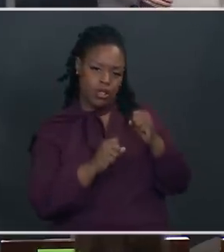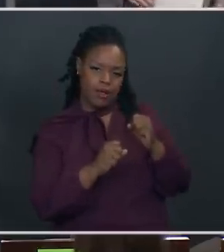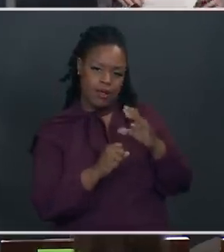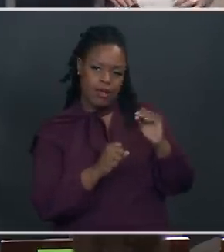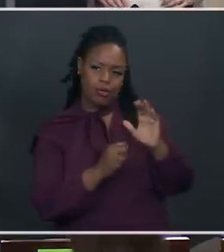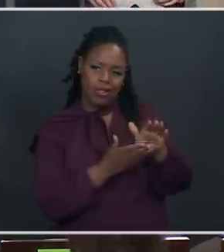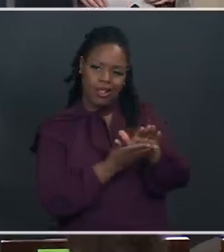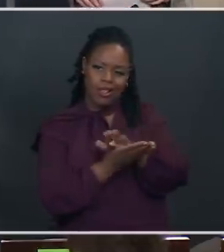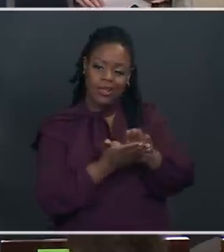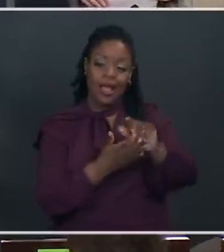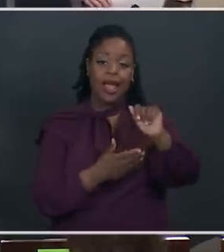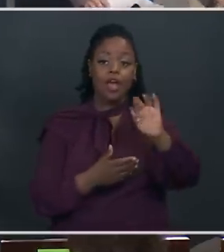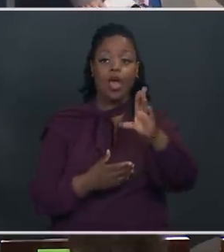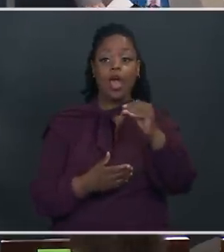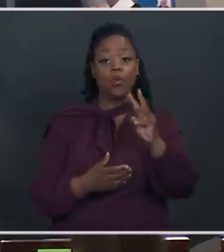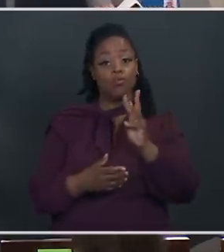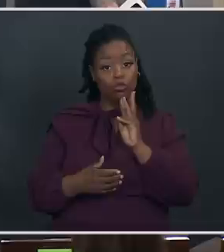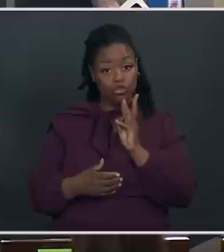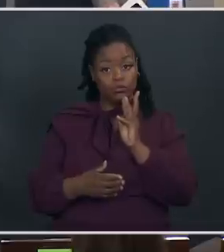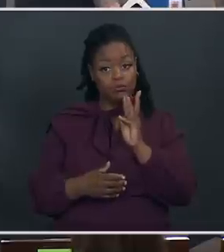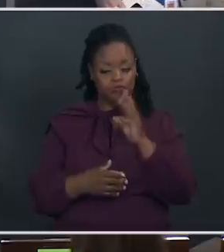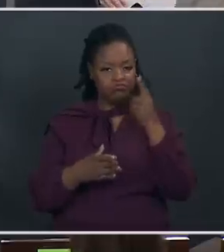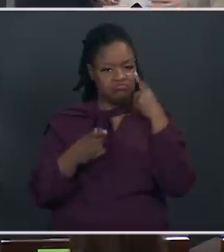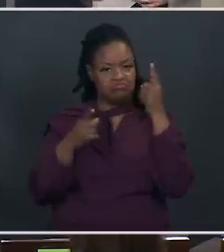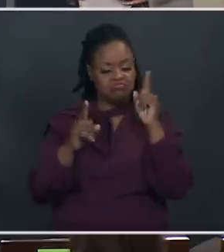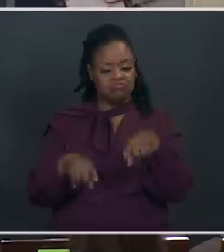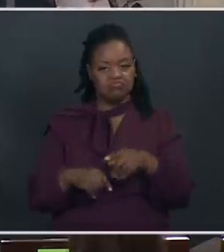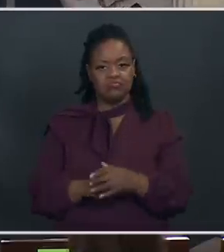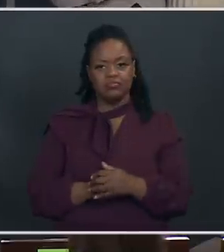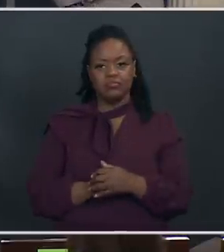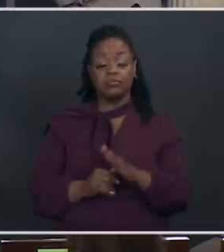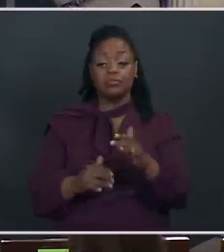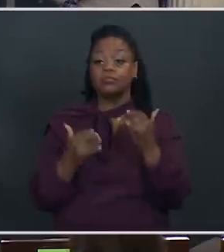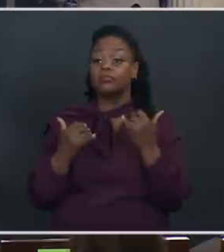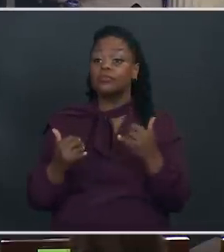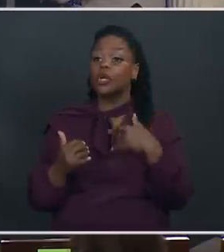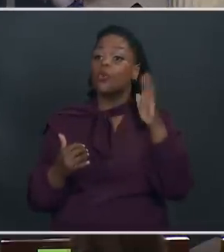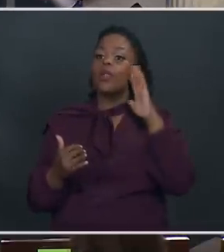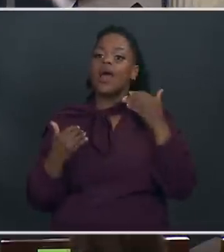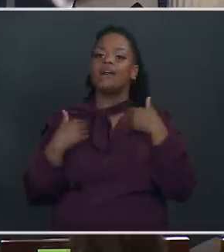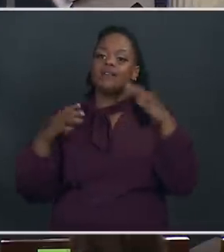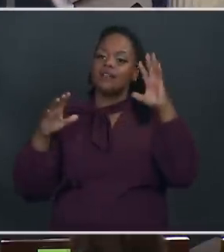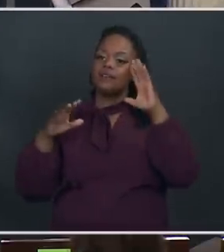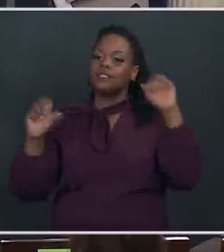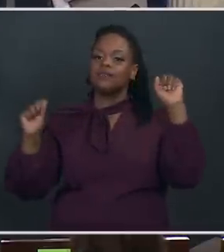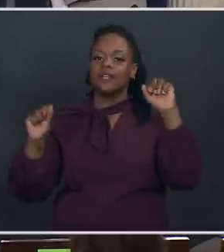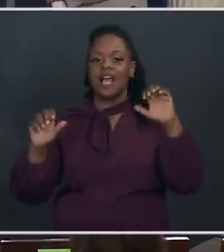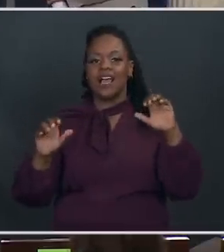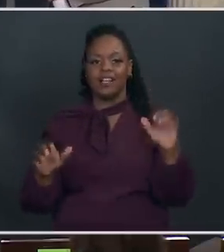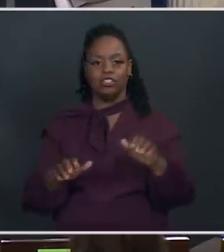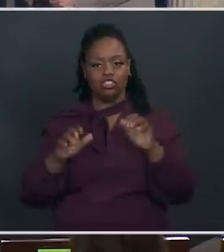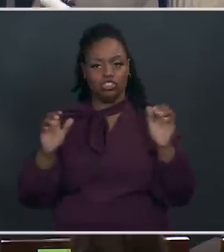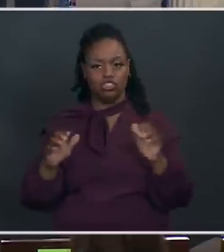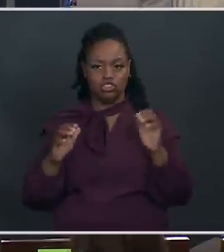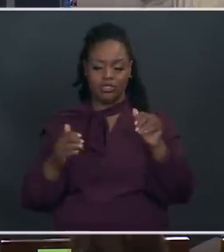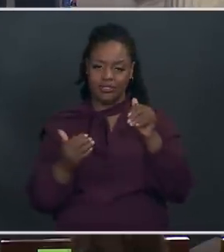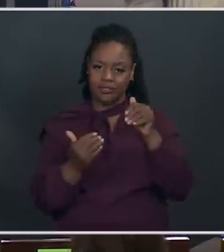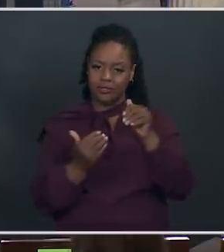and holding polluters accountable. Today, he will take executive action to tackle the climate crisis at home and abroad,